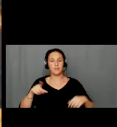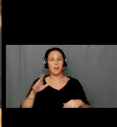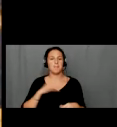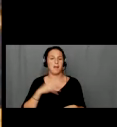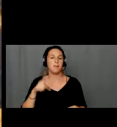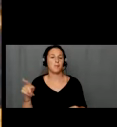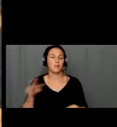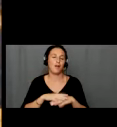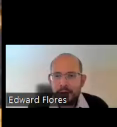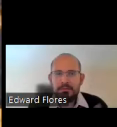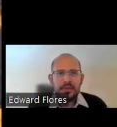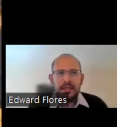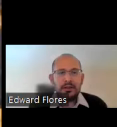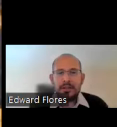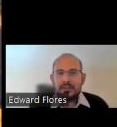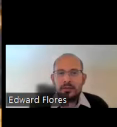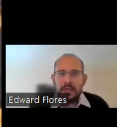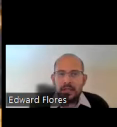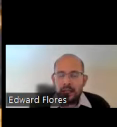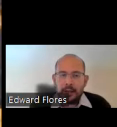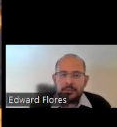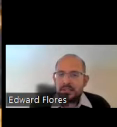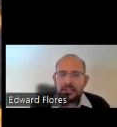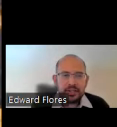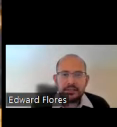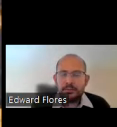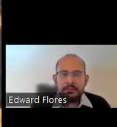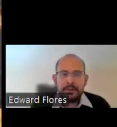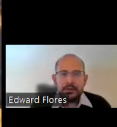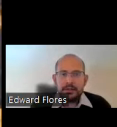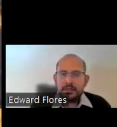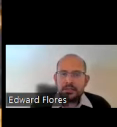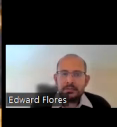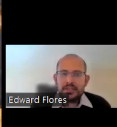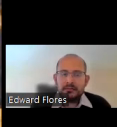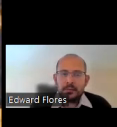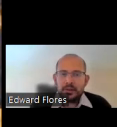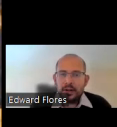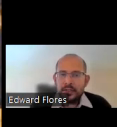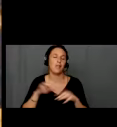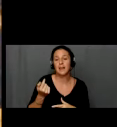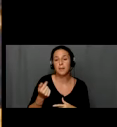Sorry about that. alright, so i'm just gonna share a little bit about the UC Merced Farmworker health study.